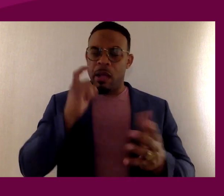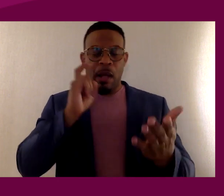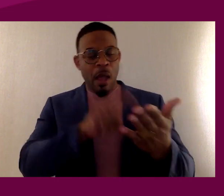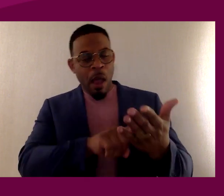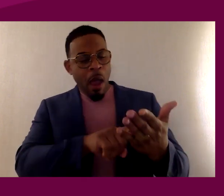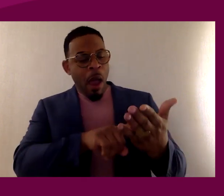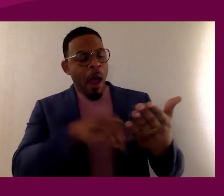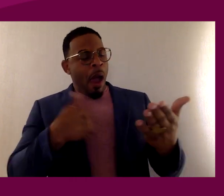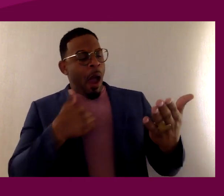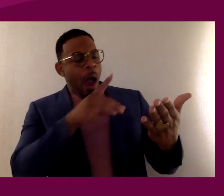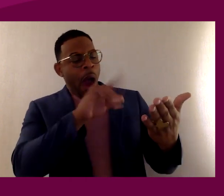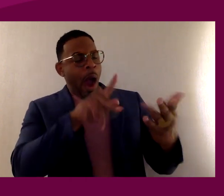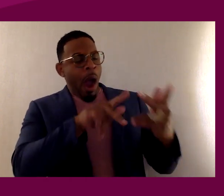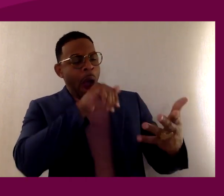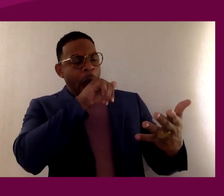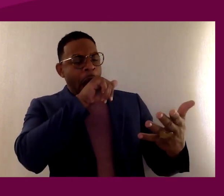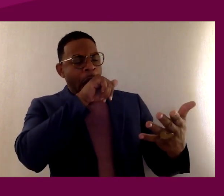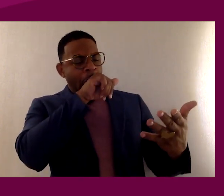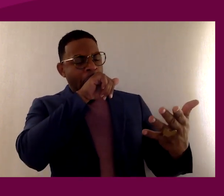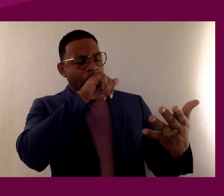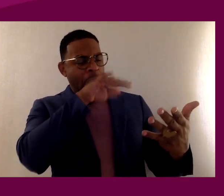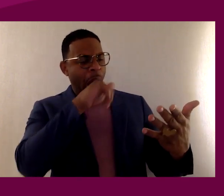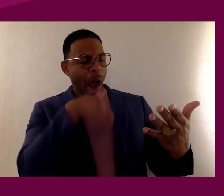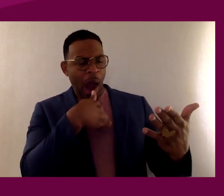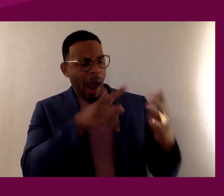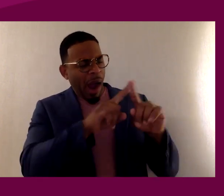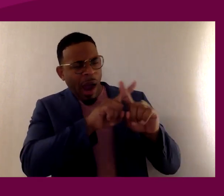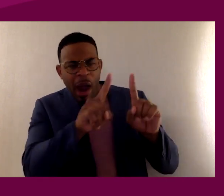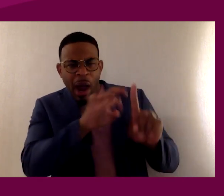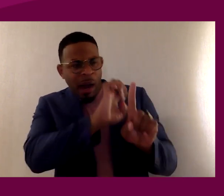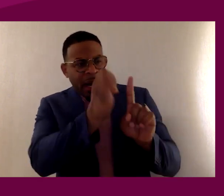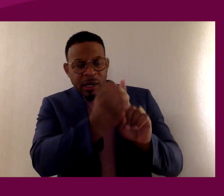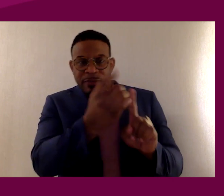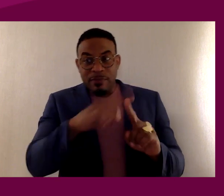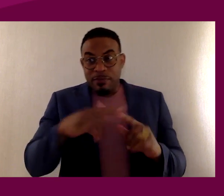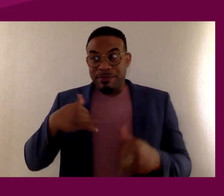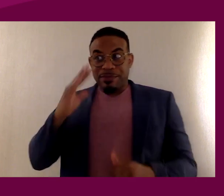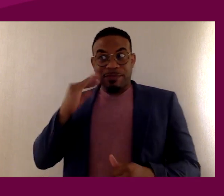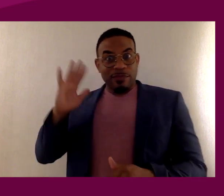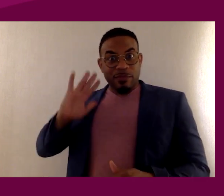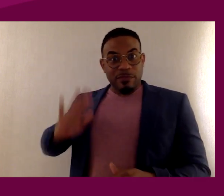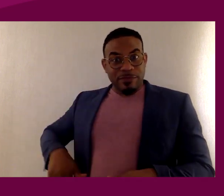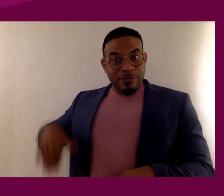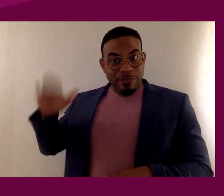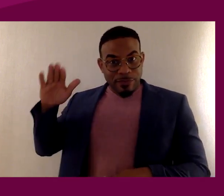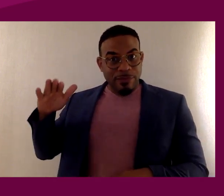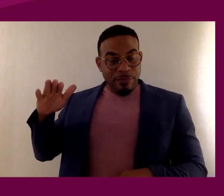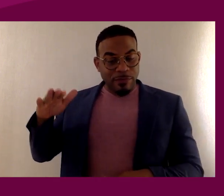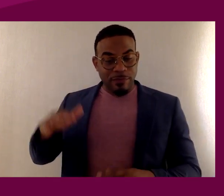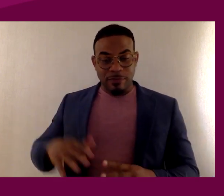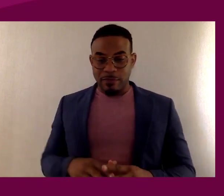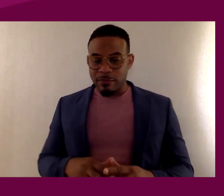but I also recognize that young disabled people have a different environment than I had.